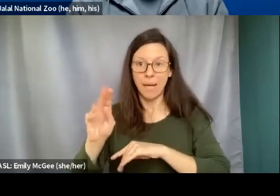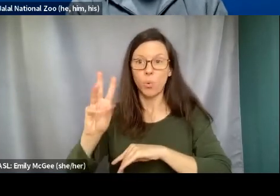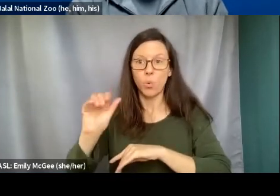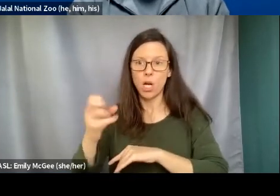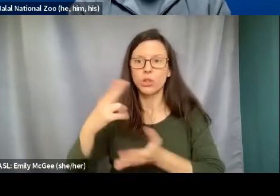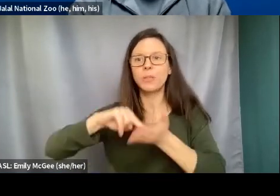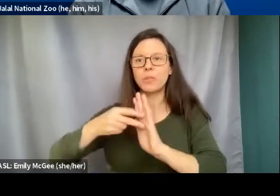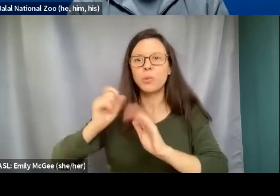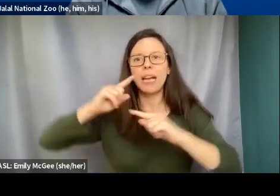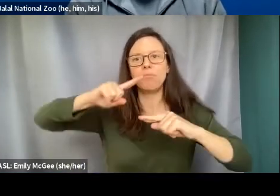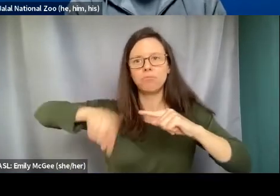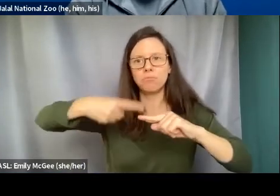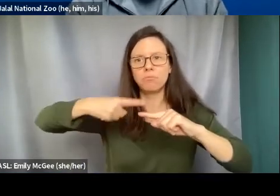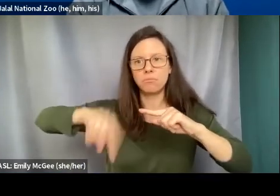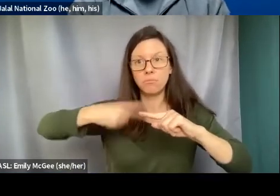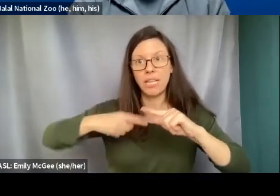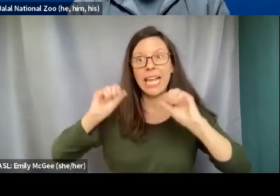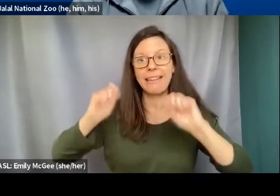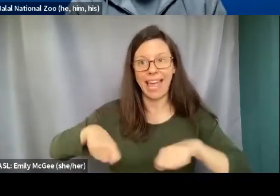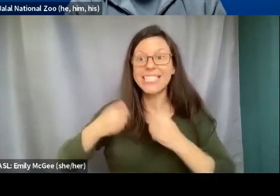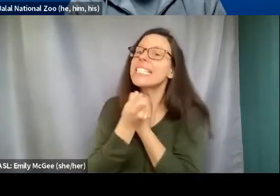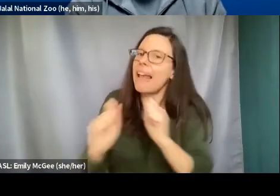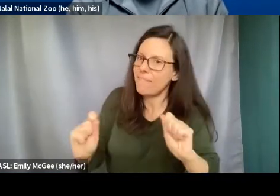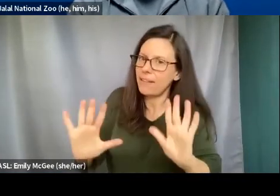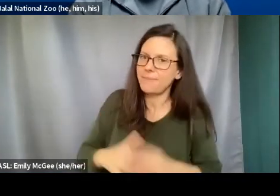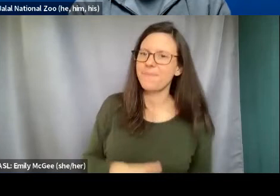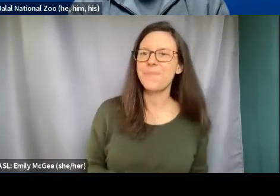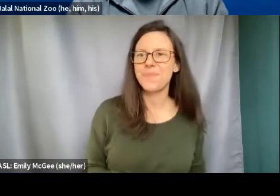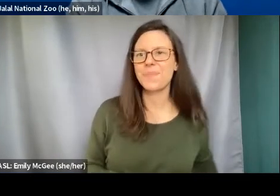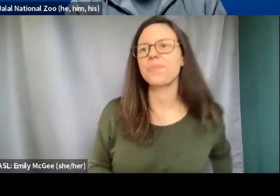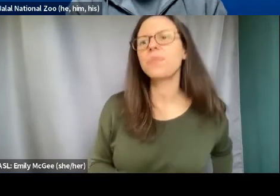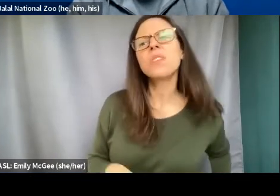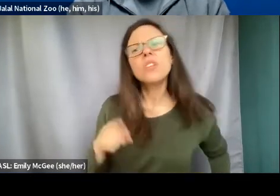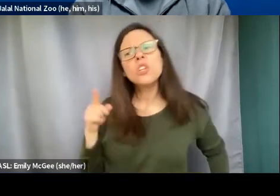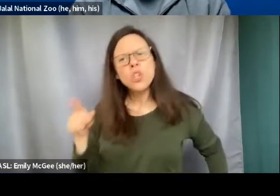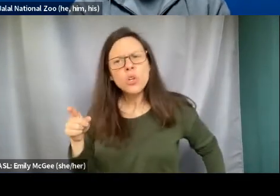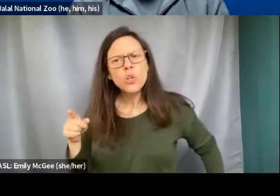Um, so you mentioned a lot of these other tests that you're constantly running. What are some of